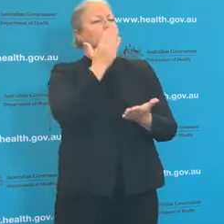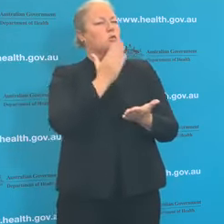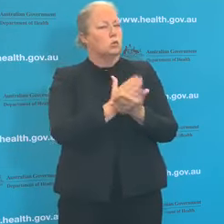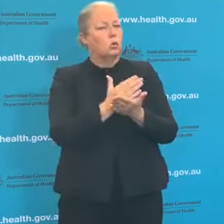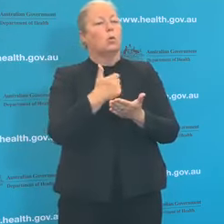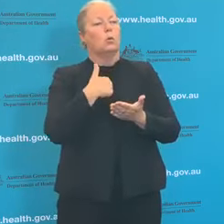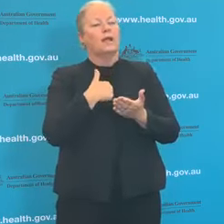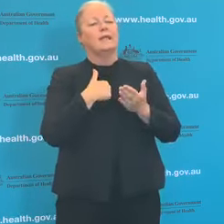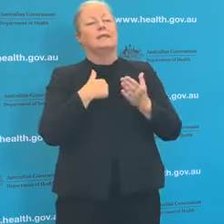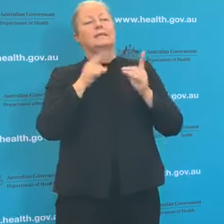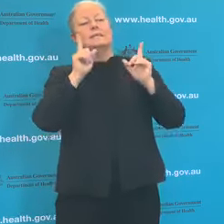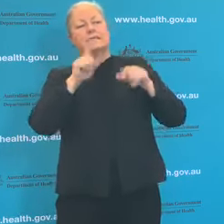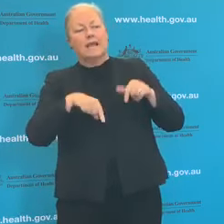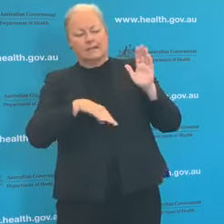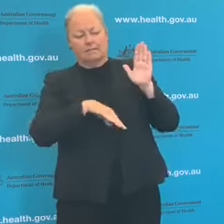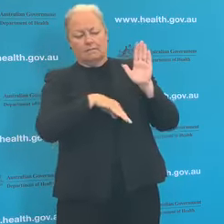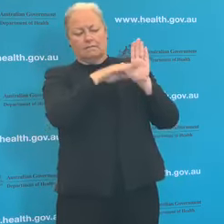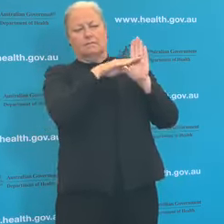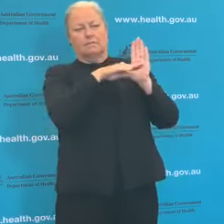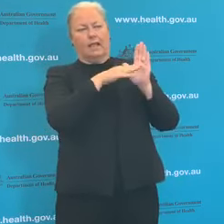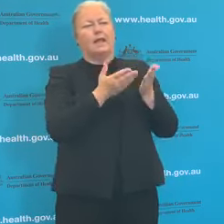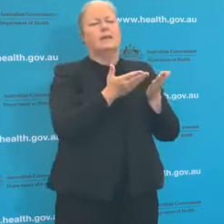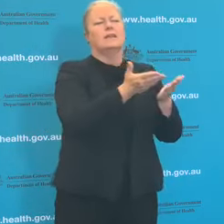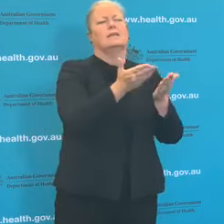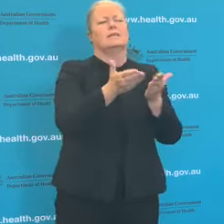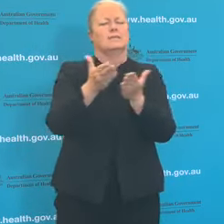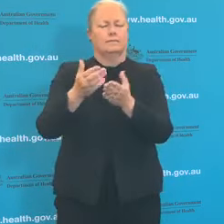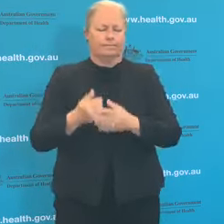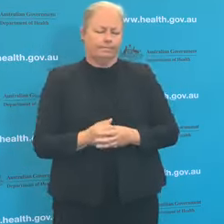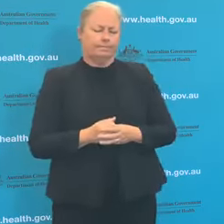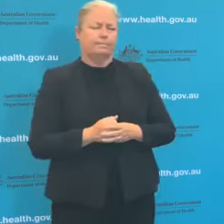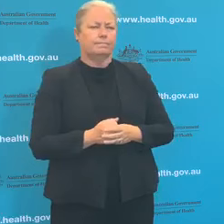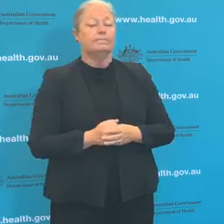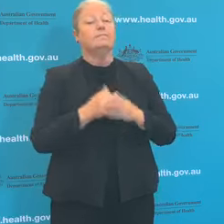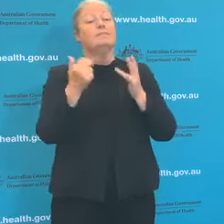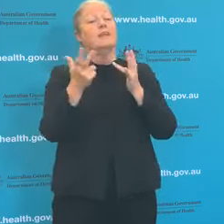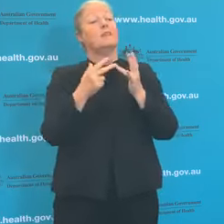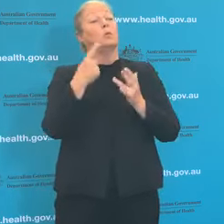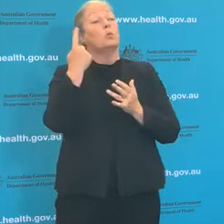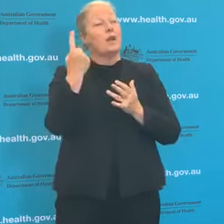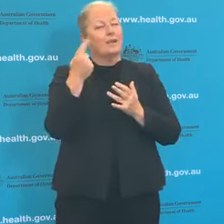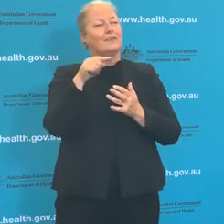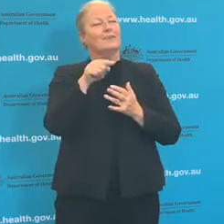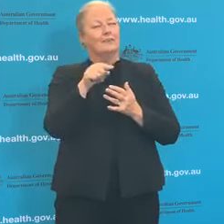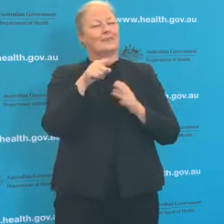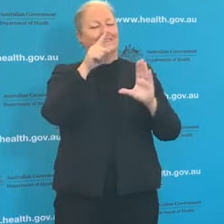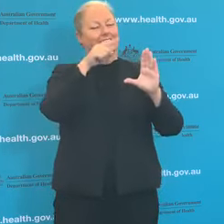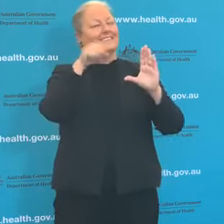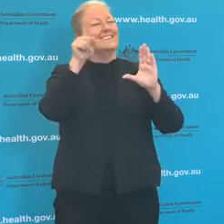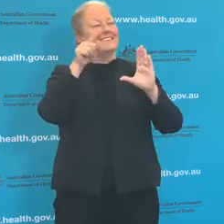one that we've talked about a lot is the app. And we're tantalisingly close to 5